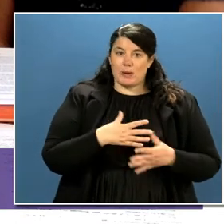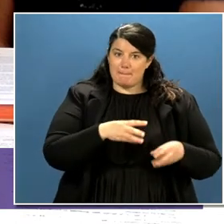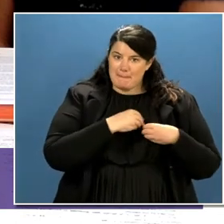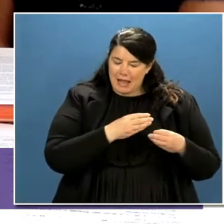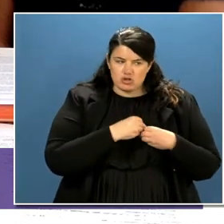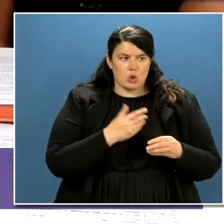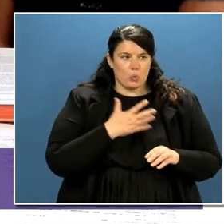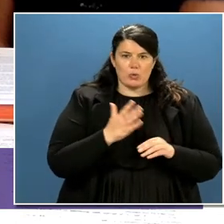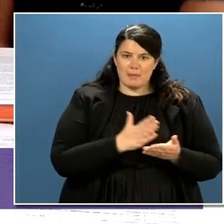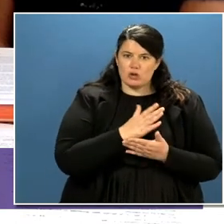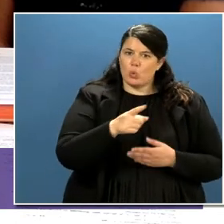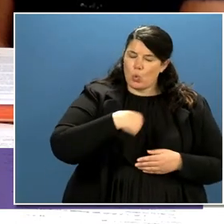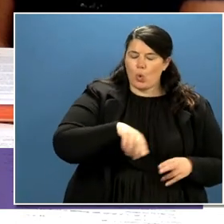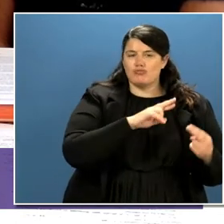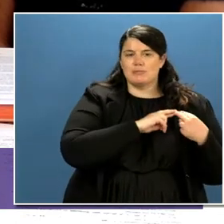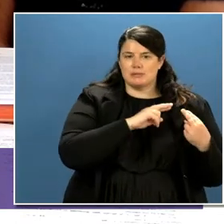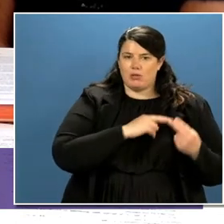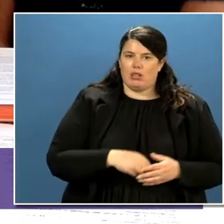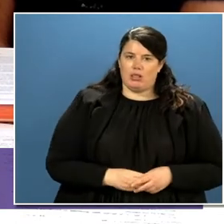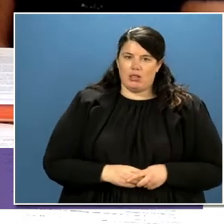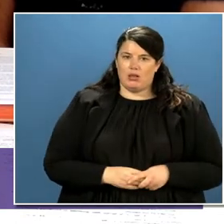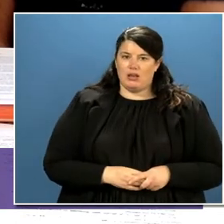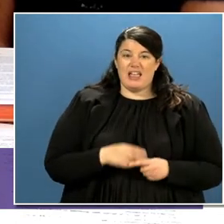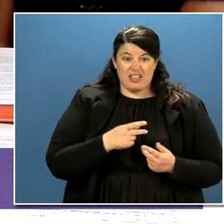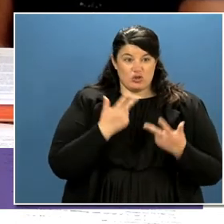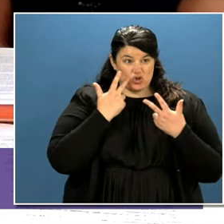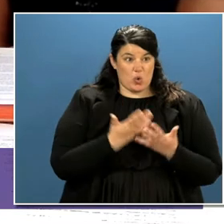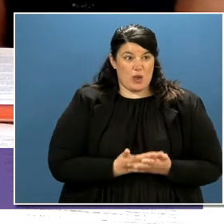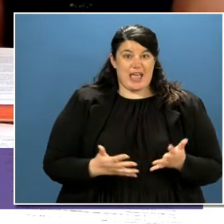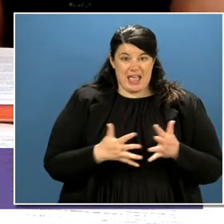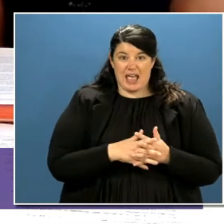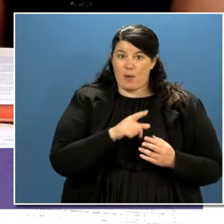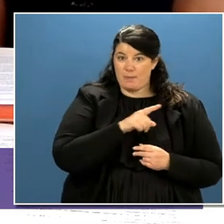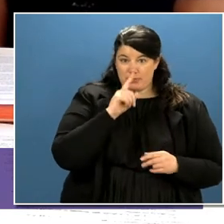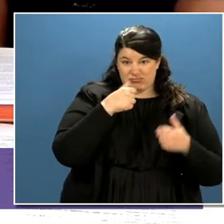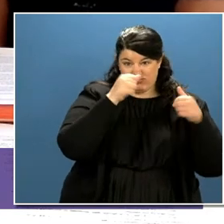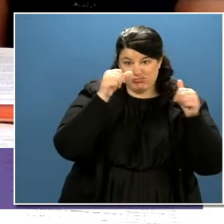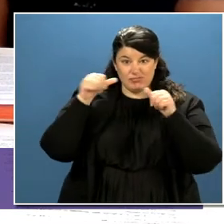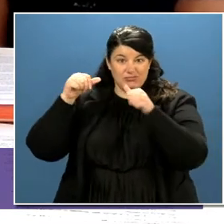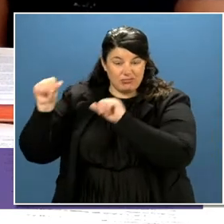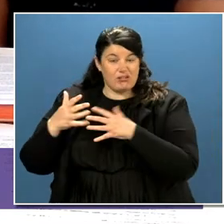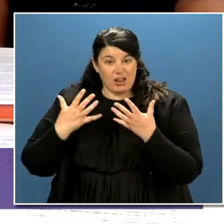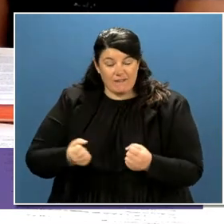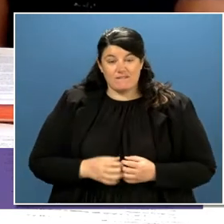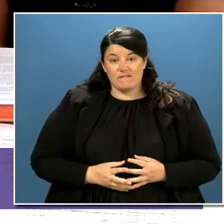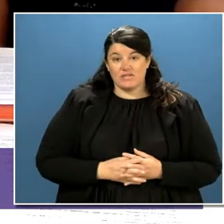we've done with an organisation and that is shown by the results. I was going to say, Steph, it would be interesting for you to jump